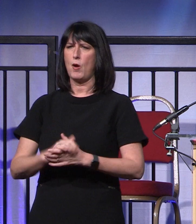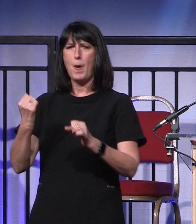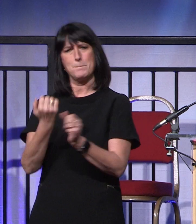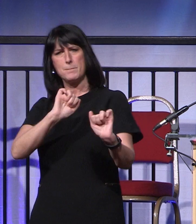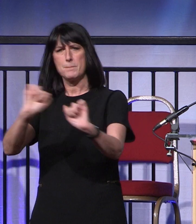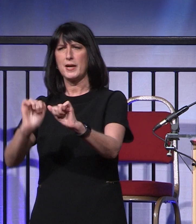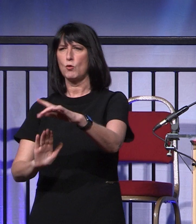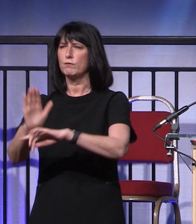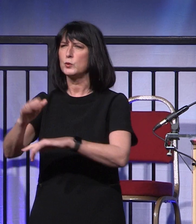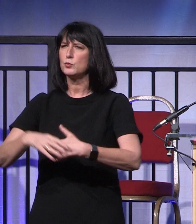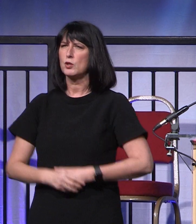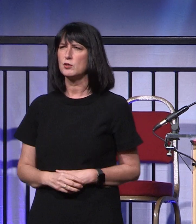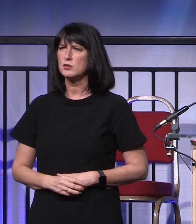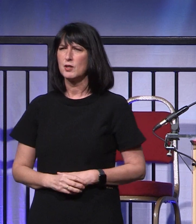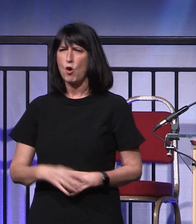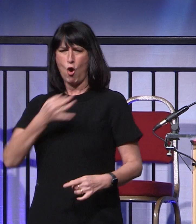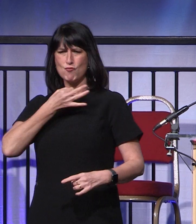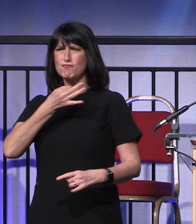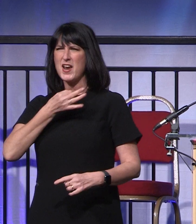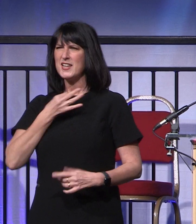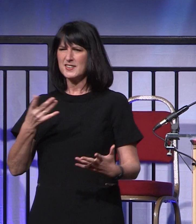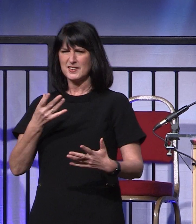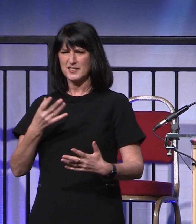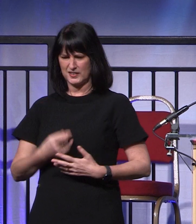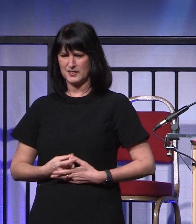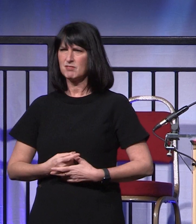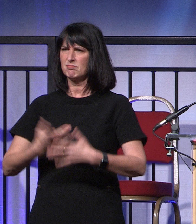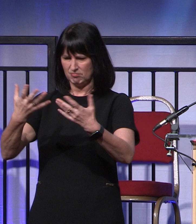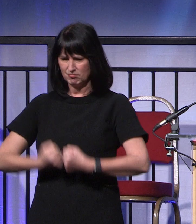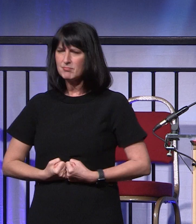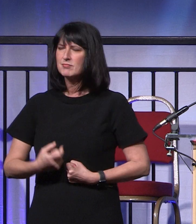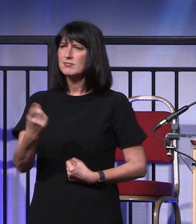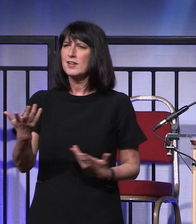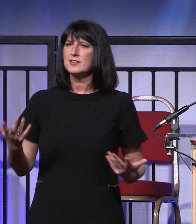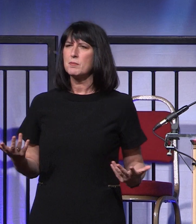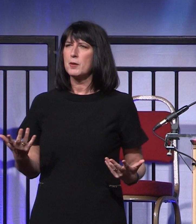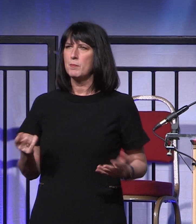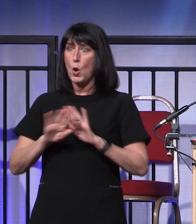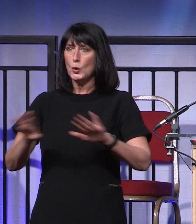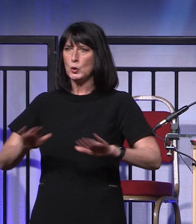risks don't be afraid to take risks to achieve what you will want from life if